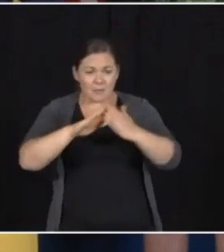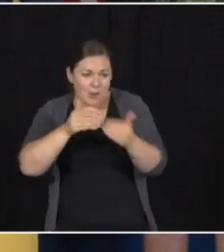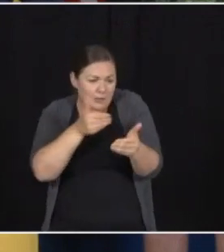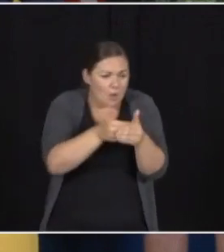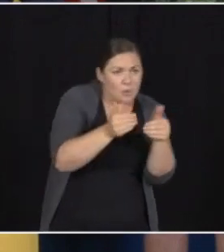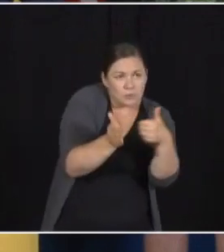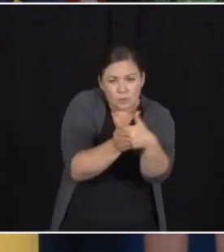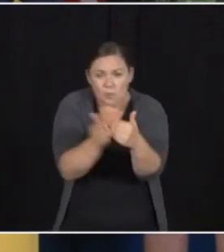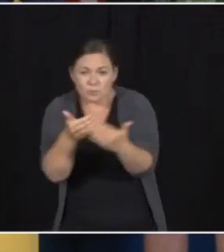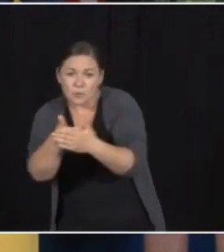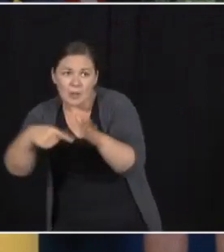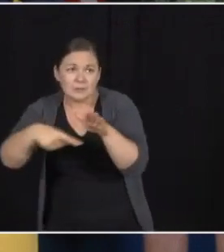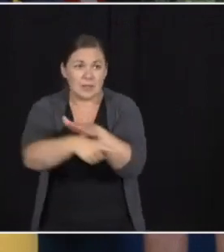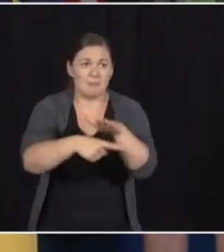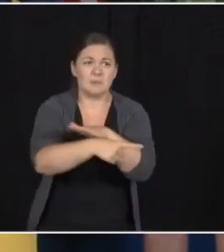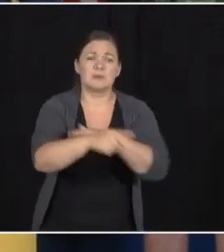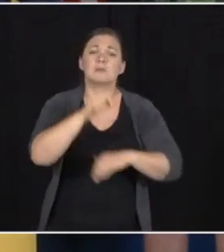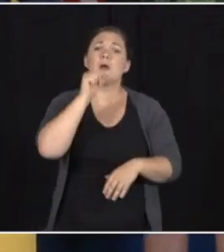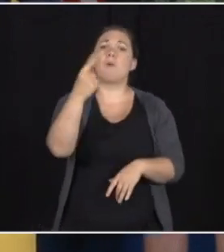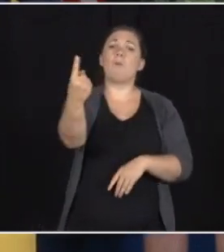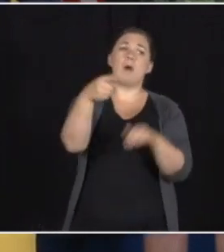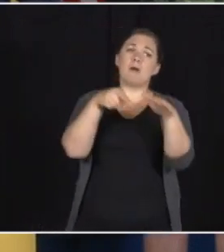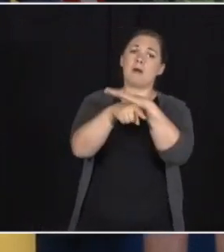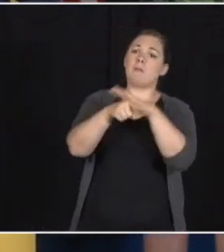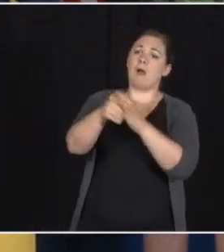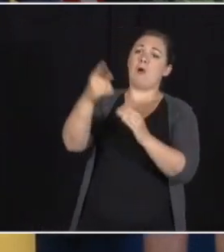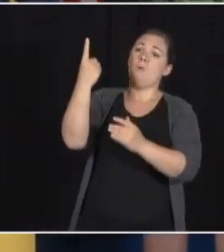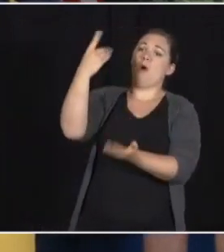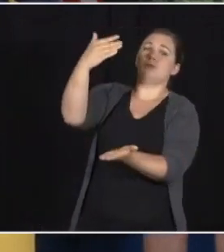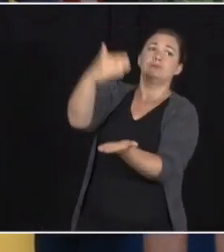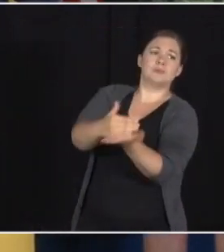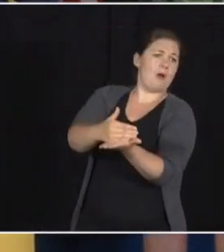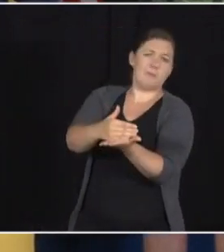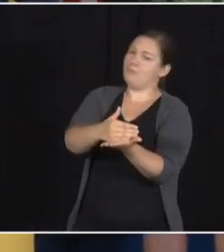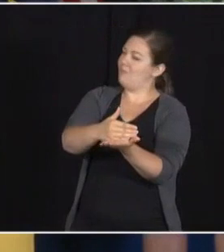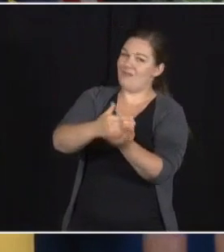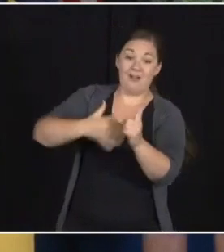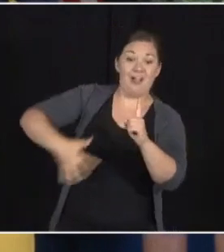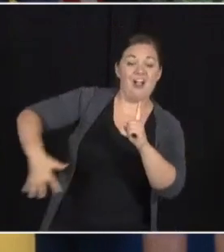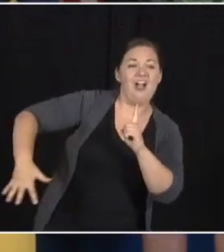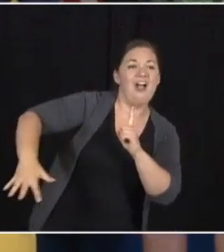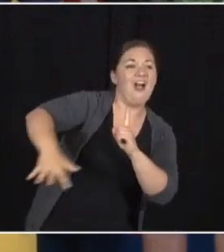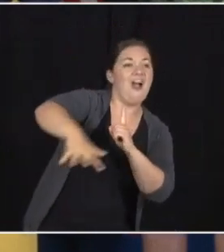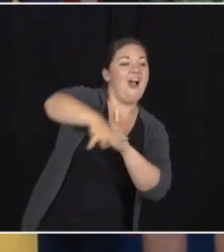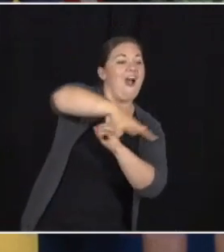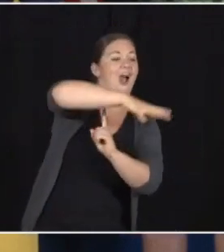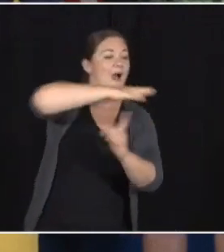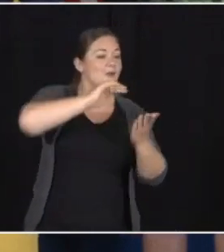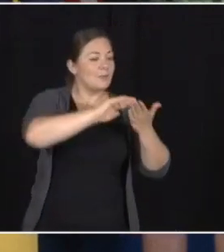instead of building standalone subway stations or train stops. We want to be smarter about how we integrate transit into our